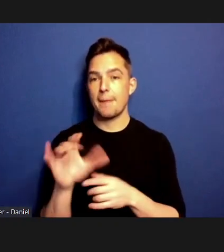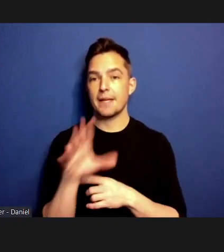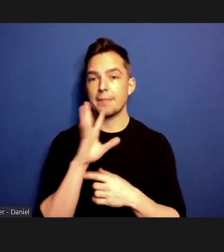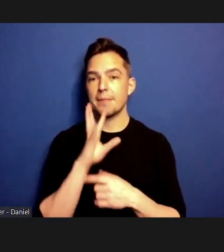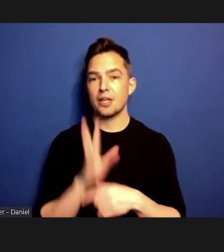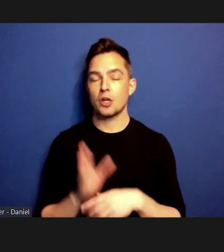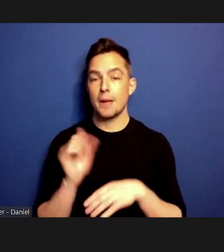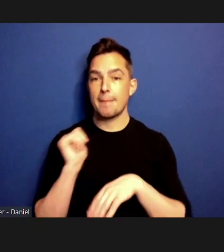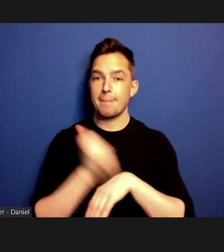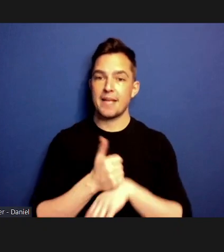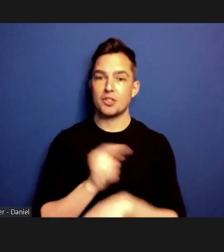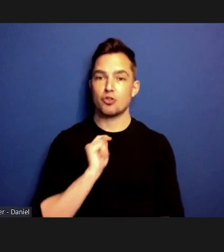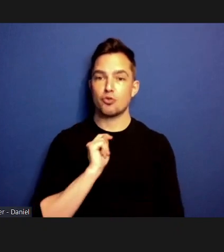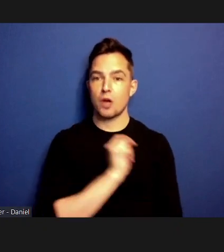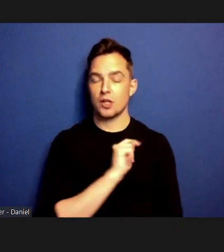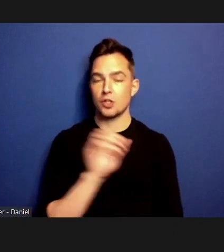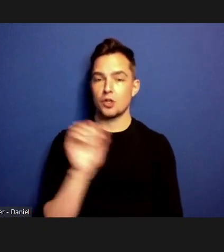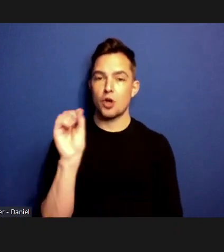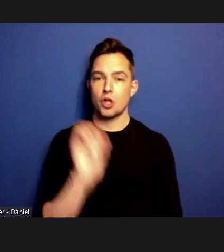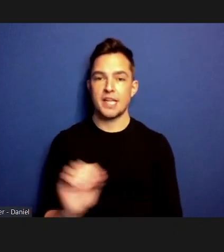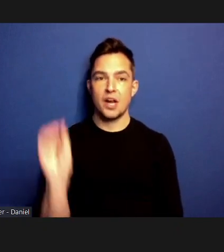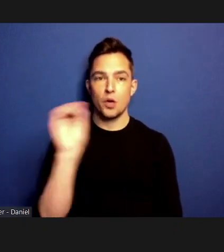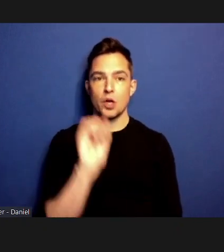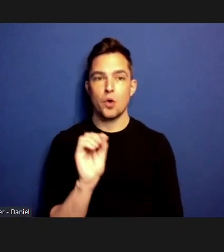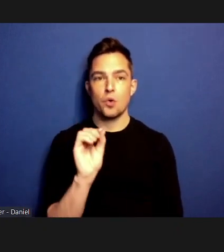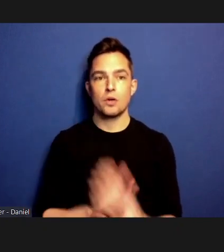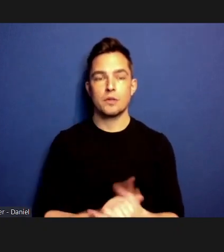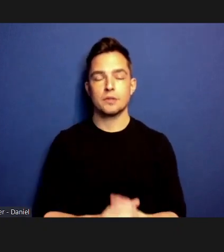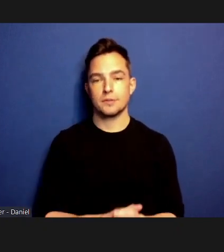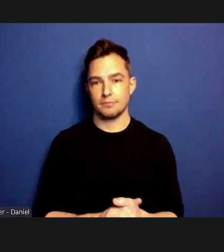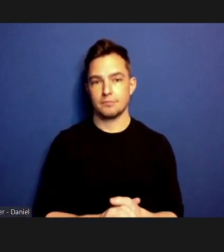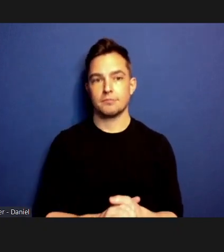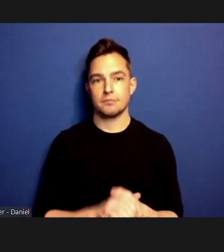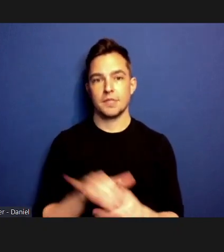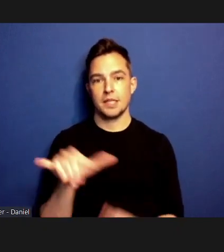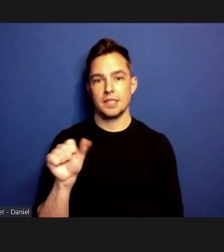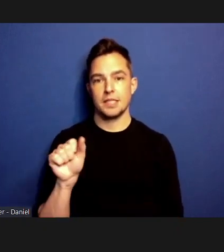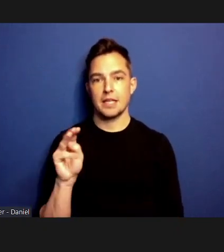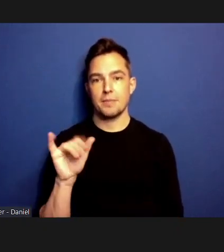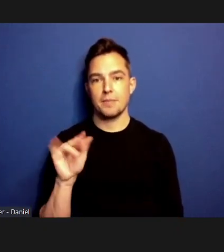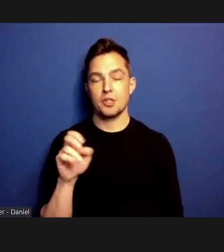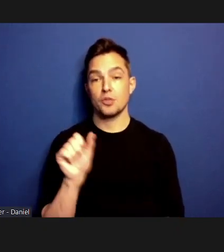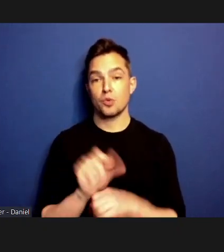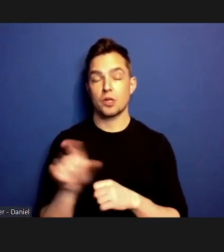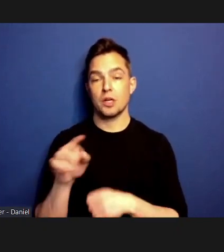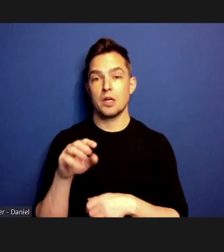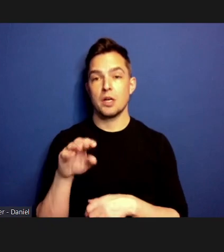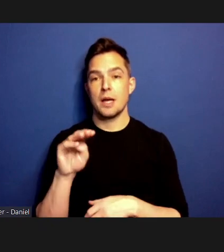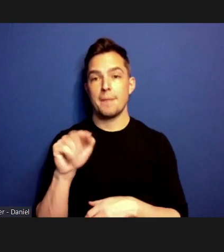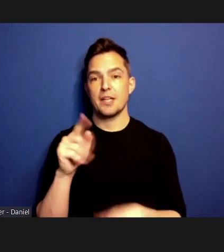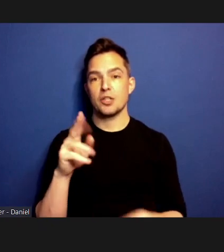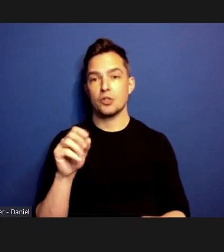in Toronto, Ontario. Yasmine has worked at Toronto Metropolitan University as a research